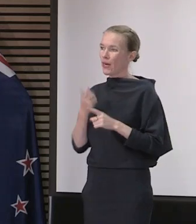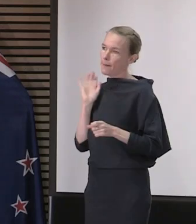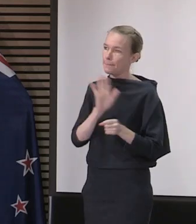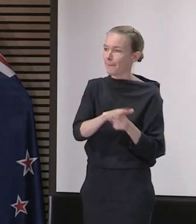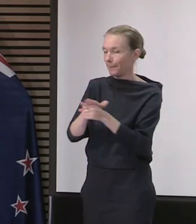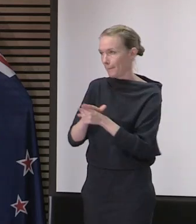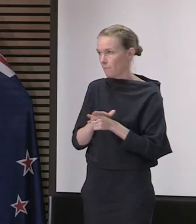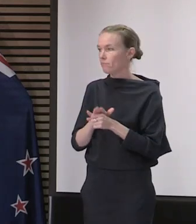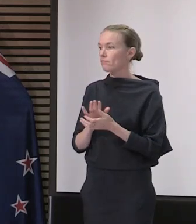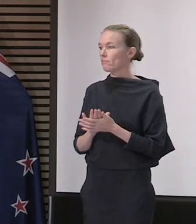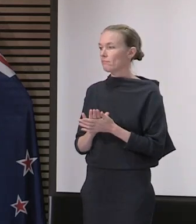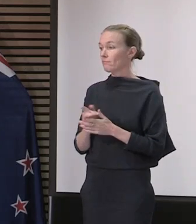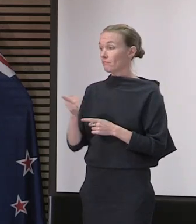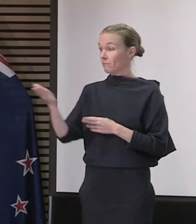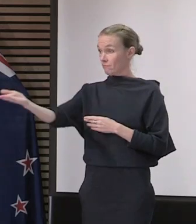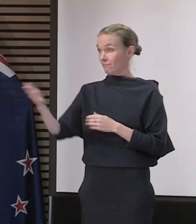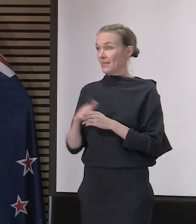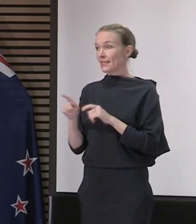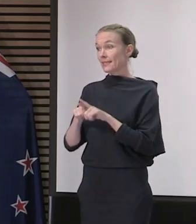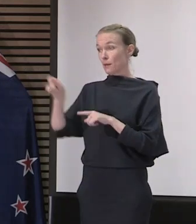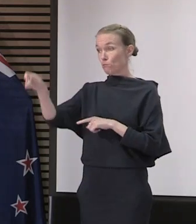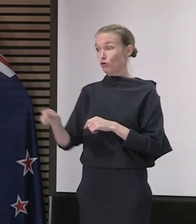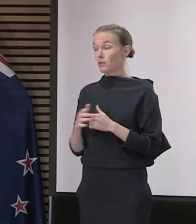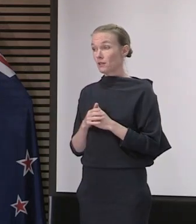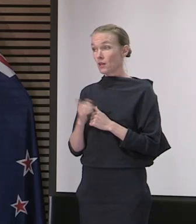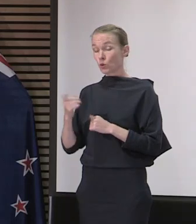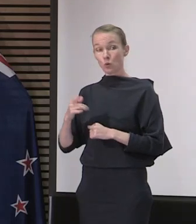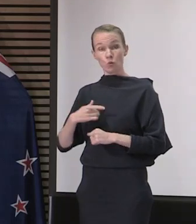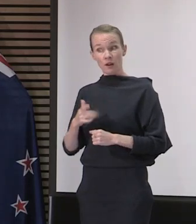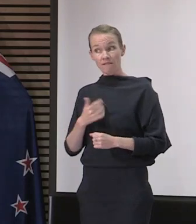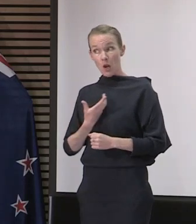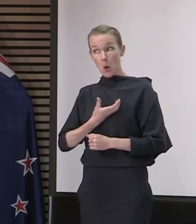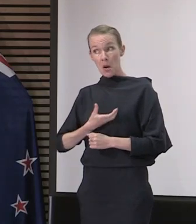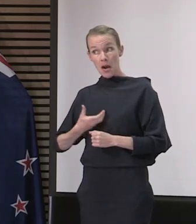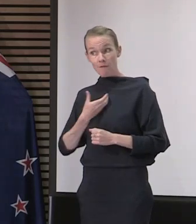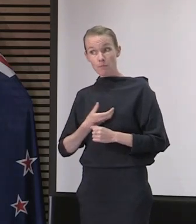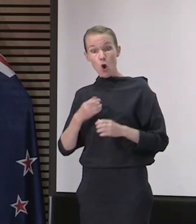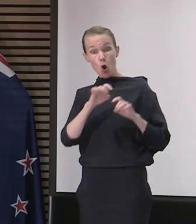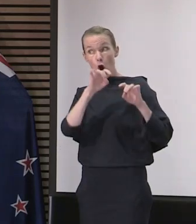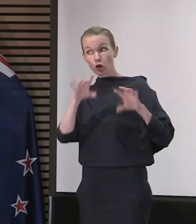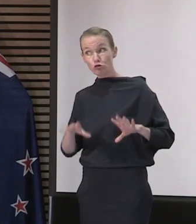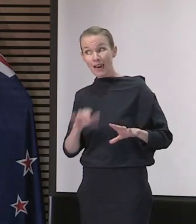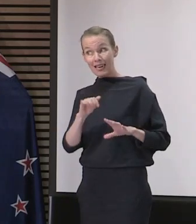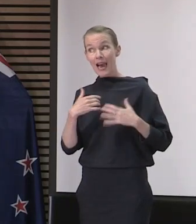contact or potential contacts to be followed up if they have